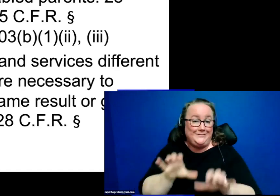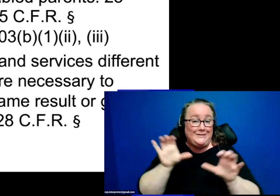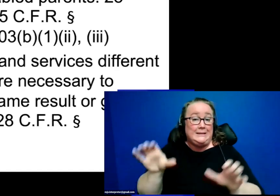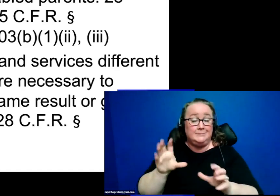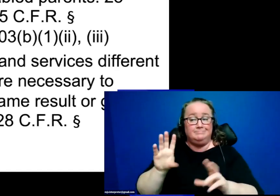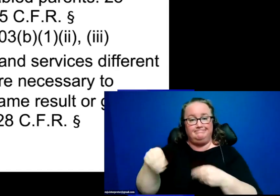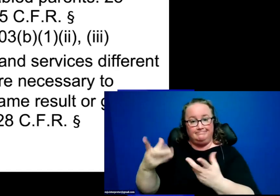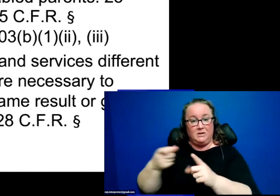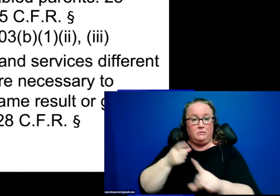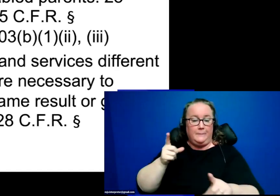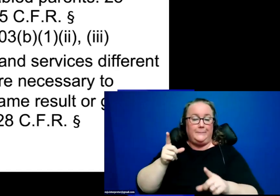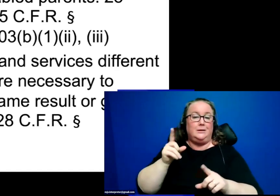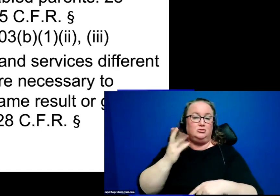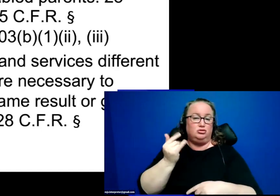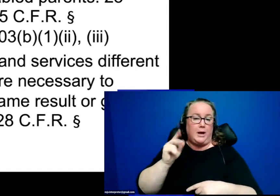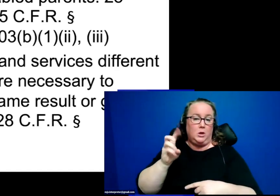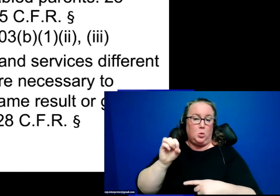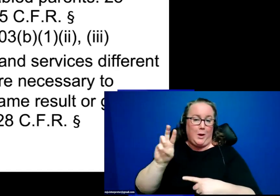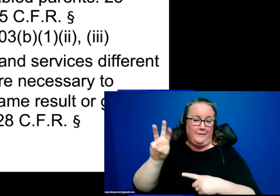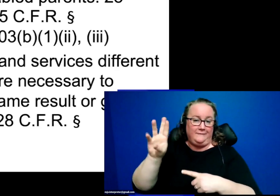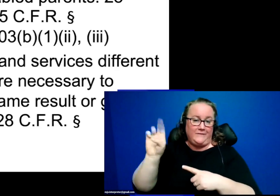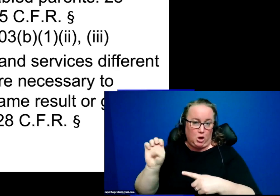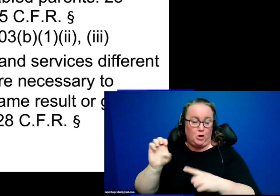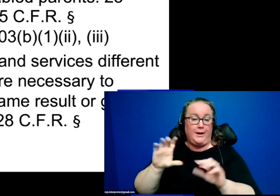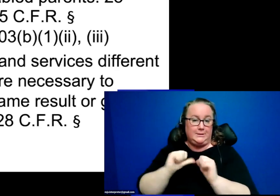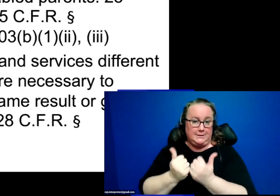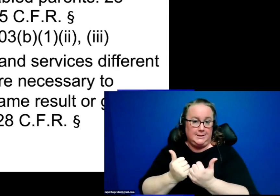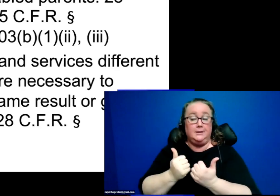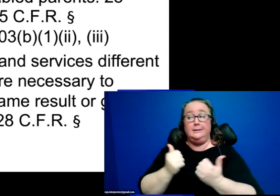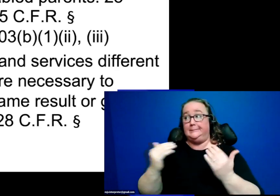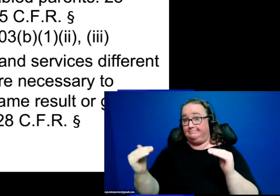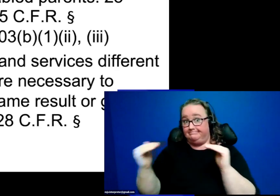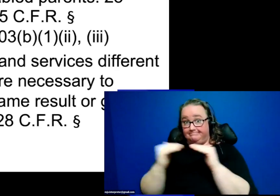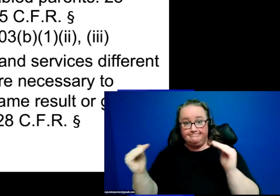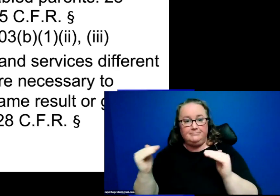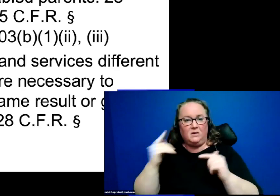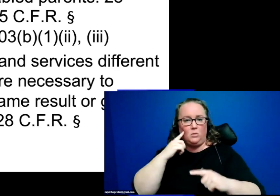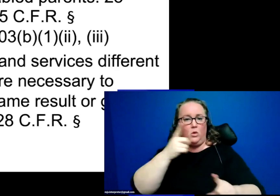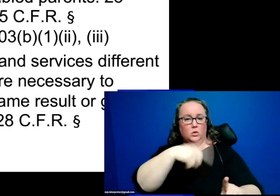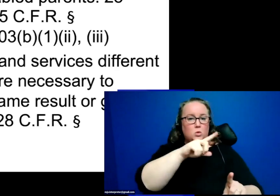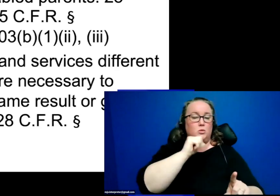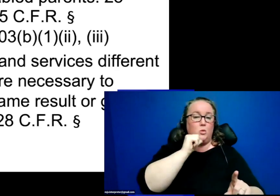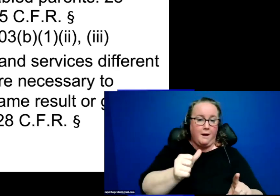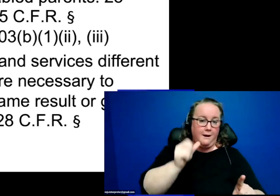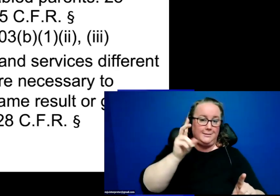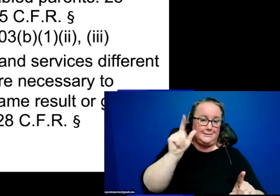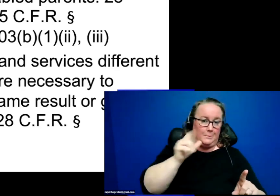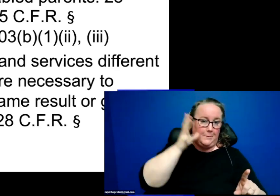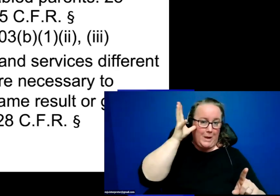the child welfare agencies so that they are equal to those that are provided to non disabled parents. Again, they have to be provided